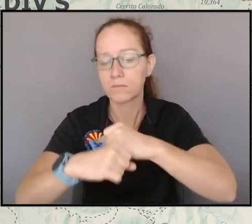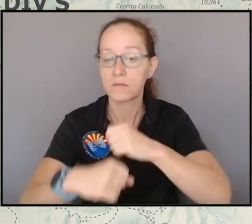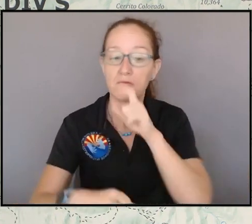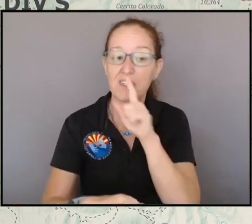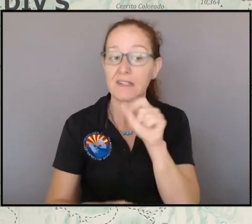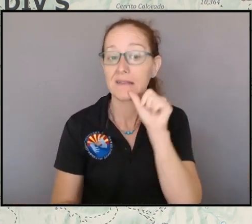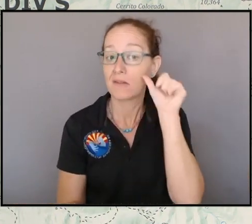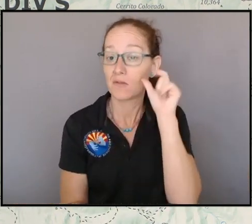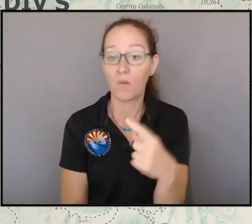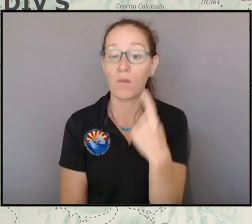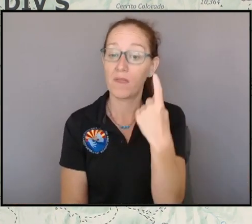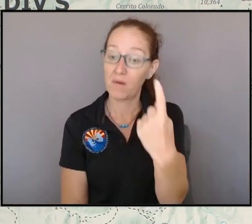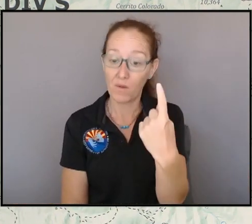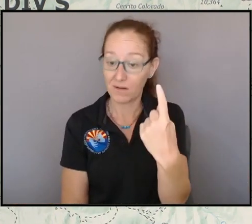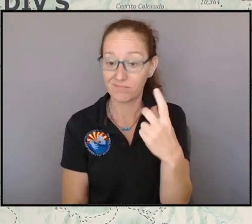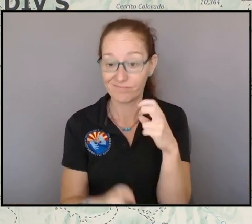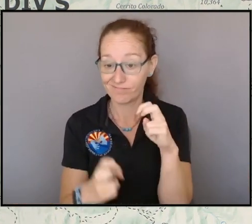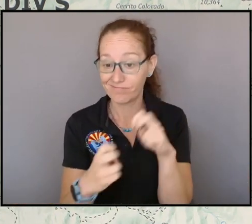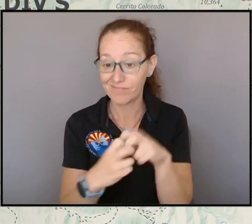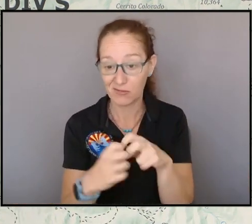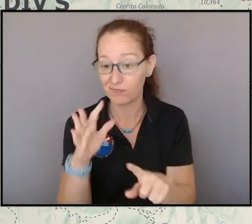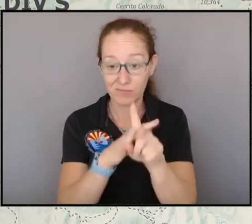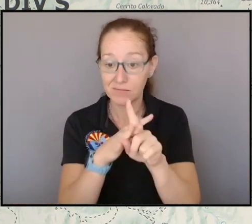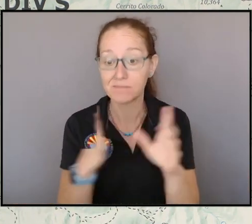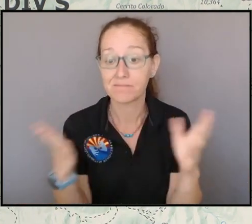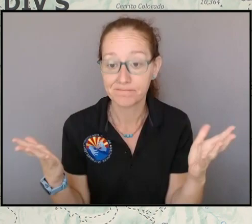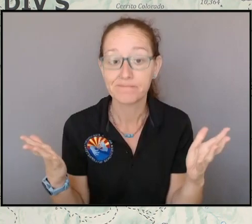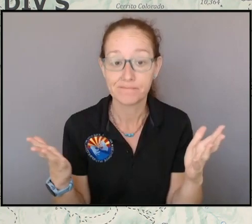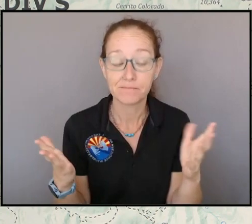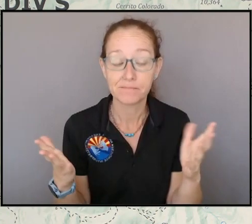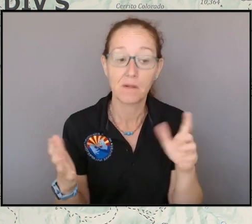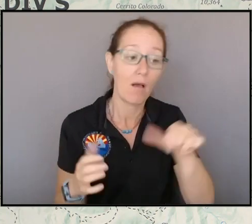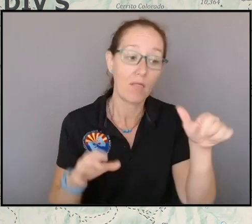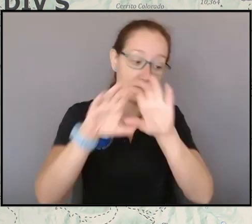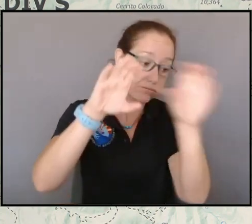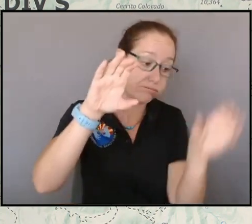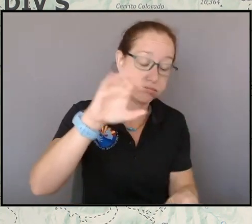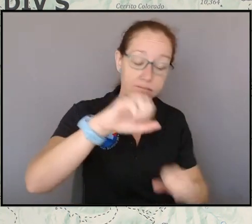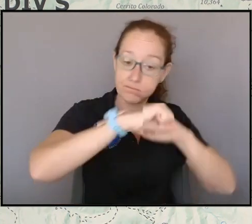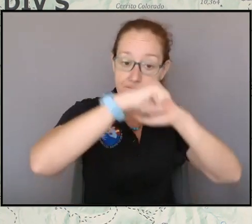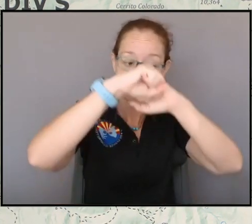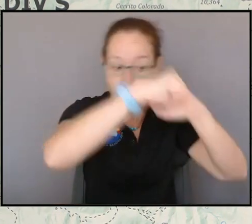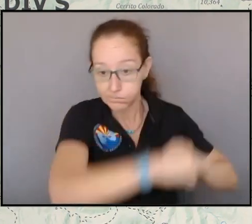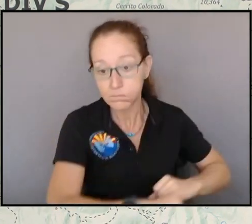with. So our focus has been to try and build out contingency